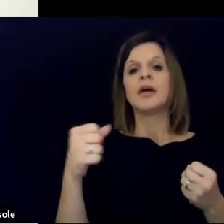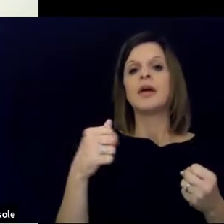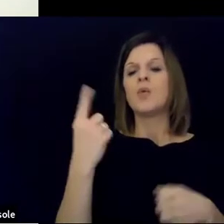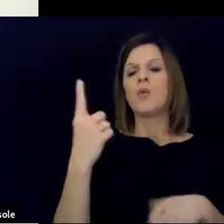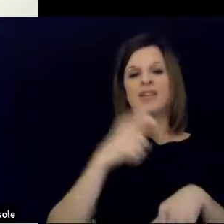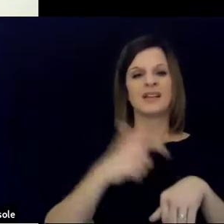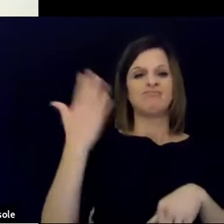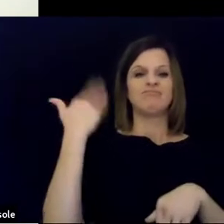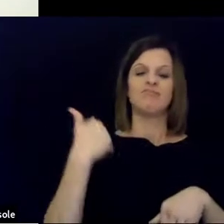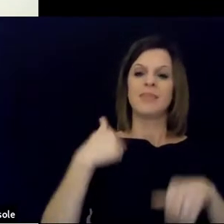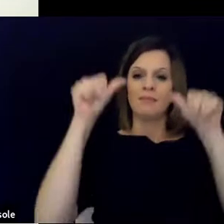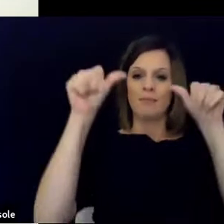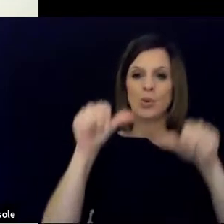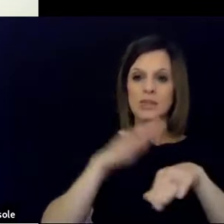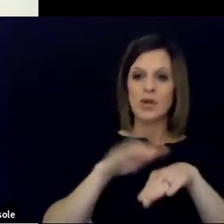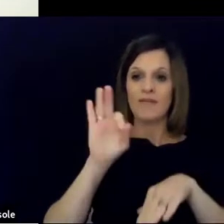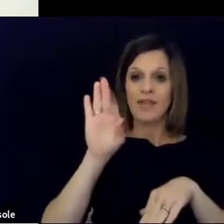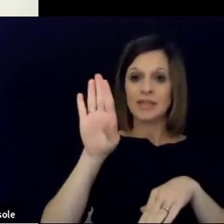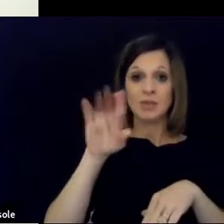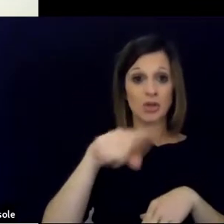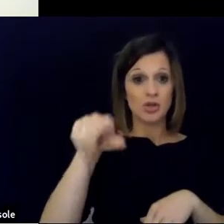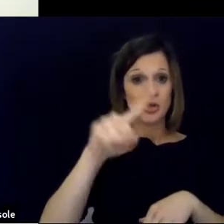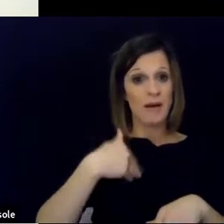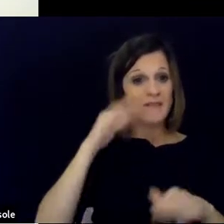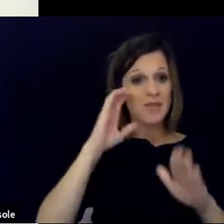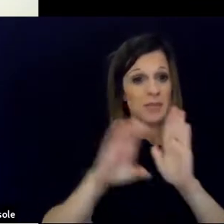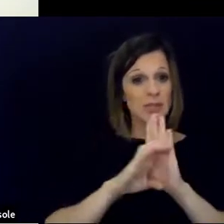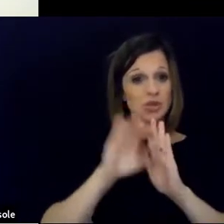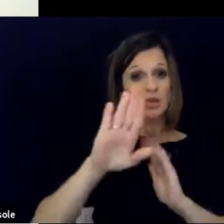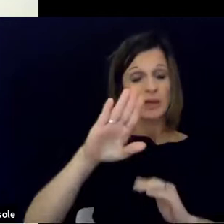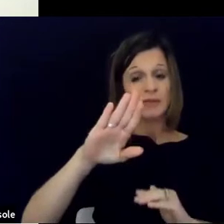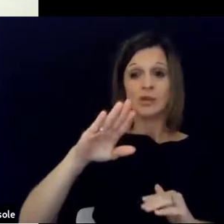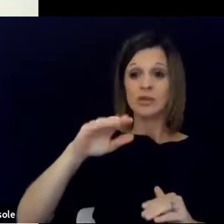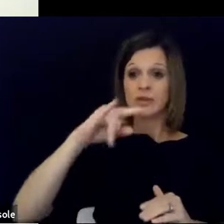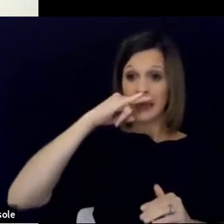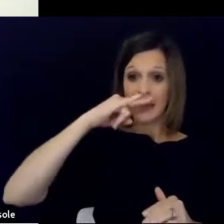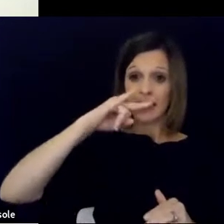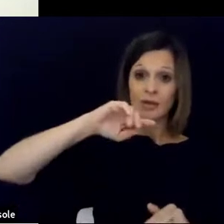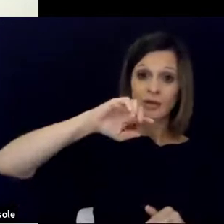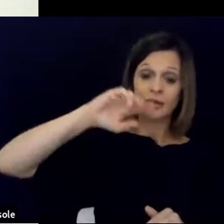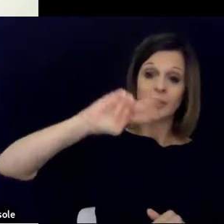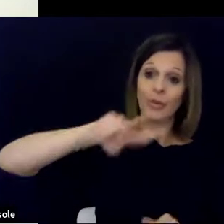"Do you have pictures of your kid hanging upside down?" And by the end of the day at 85 pictures,